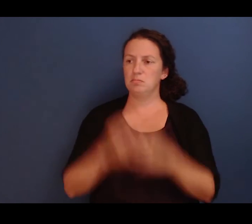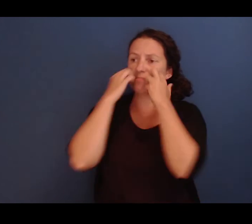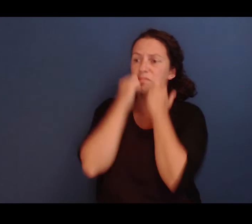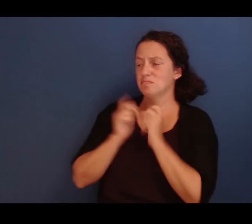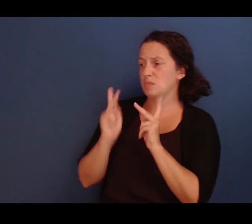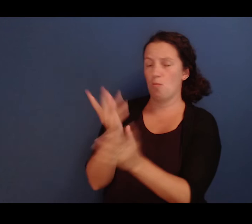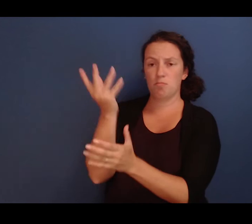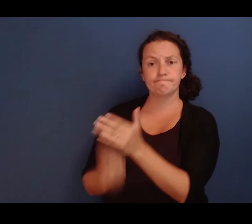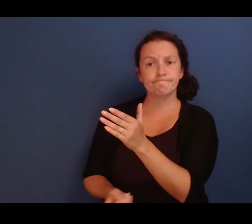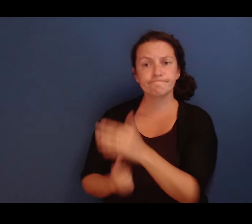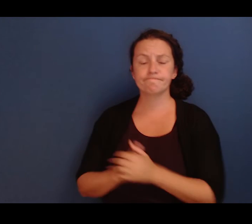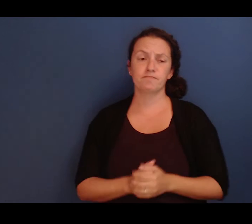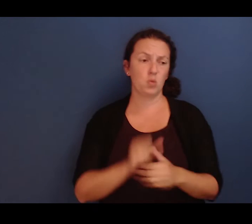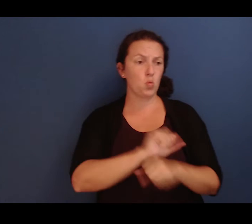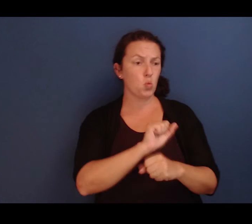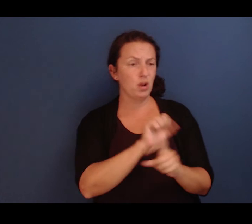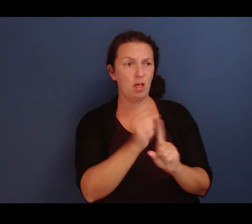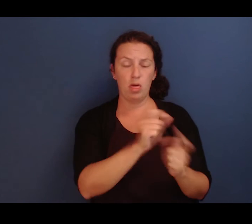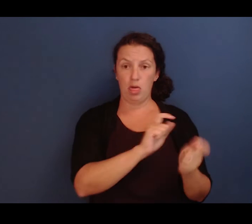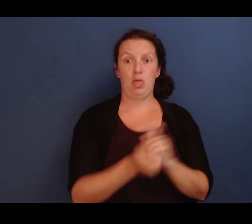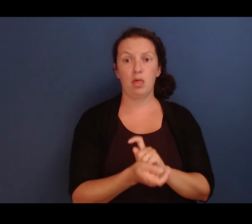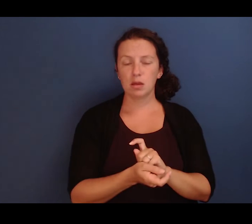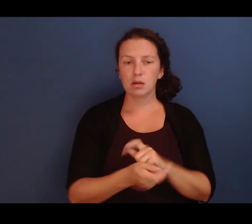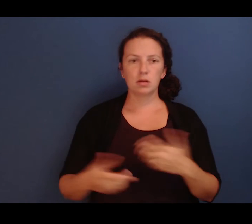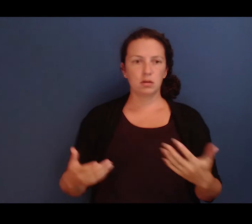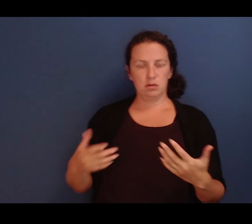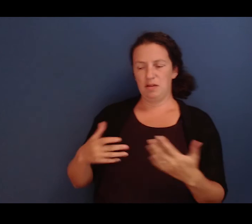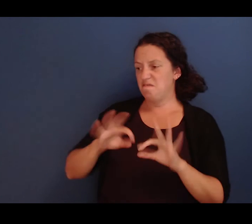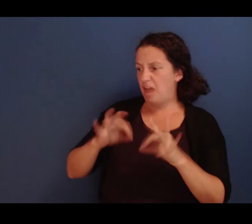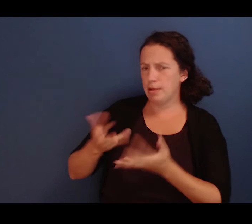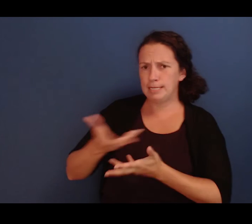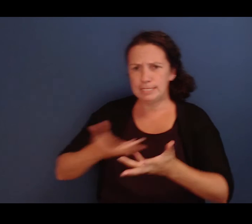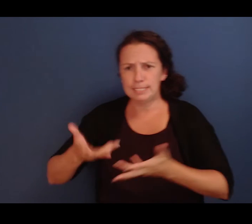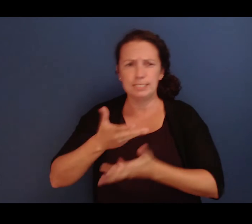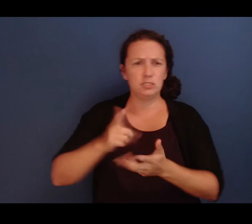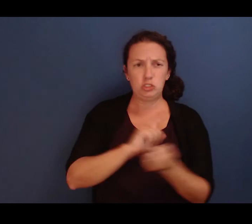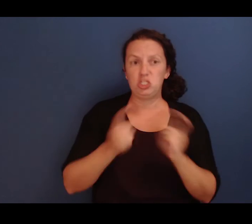gone through major shifts in our working conditions, family dynamics, and community activities.